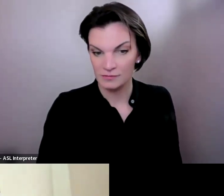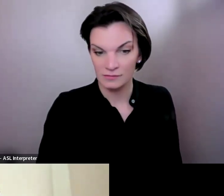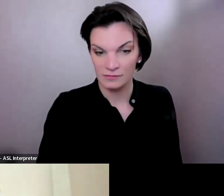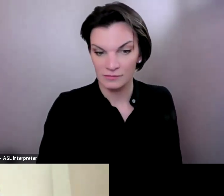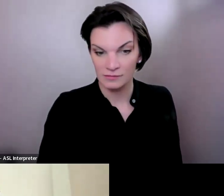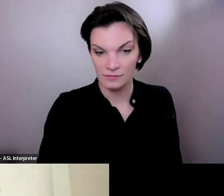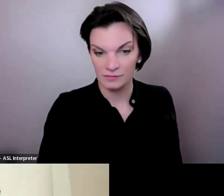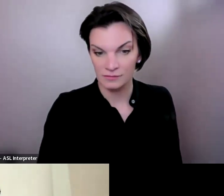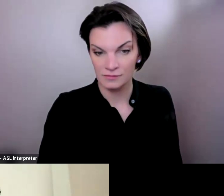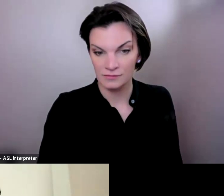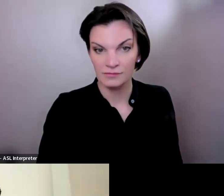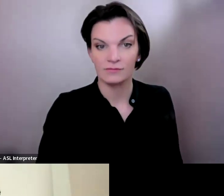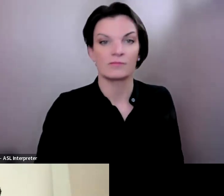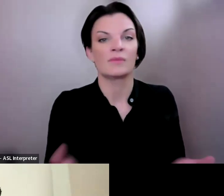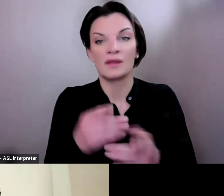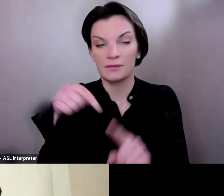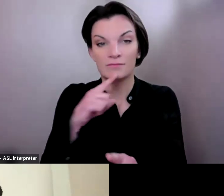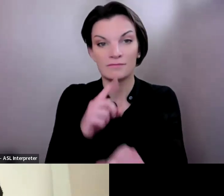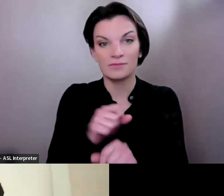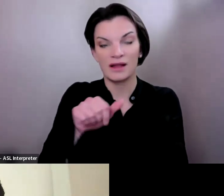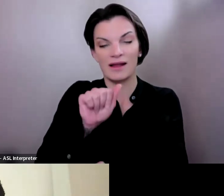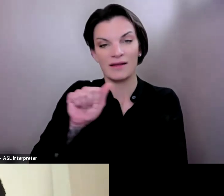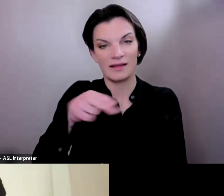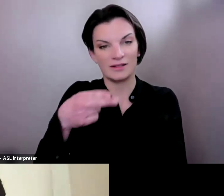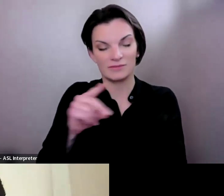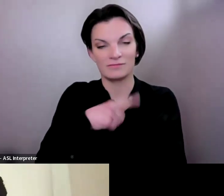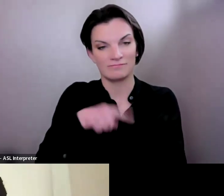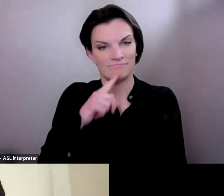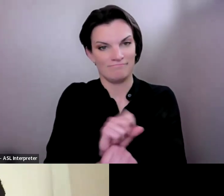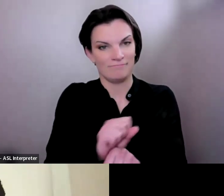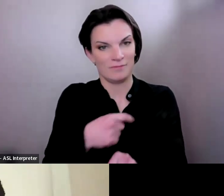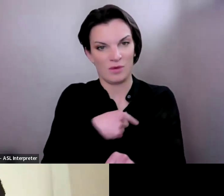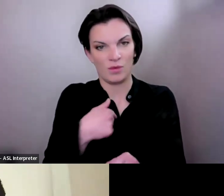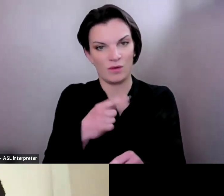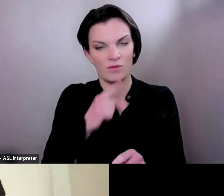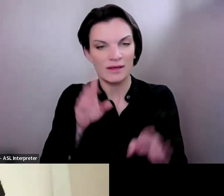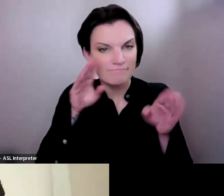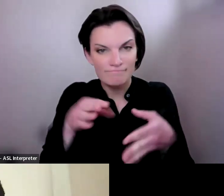now at HCBS, so this conversation is really timely, so thank you for that. I'm looking forward